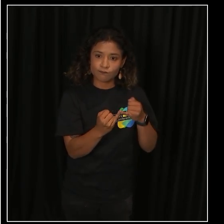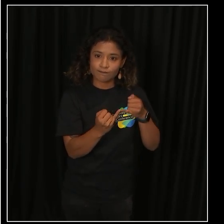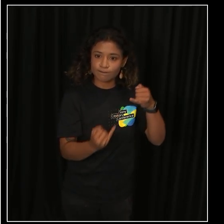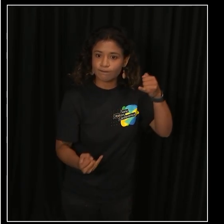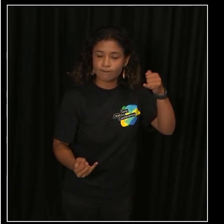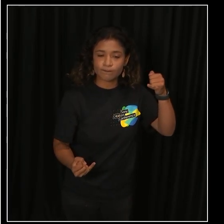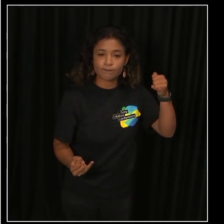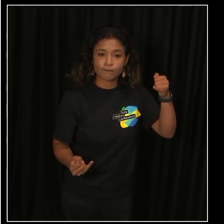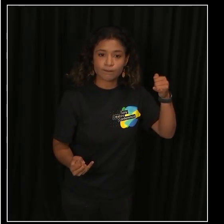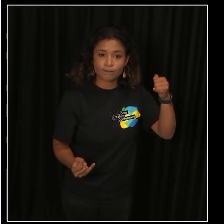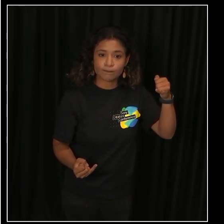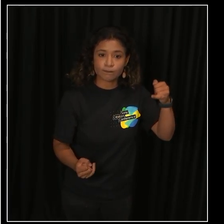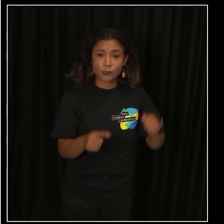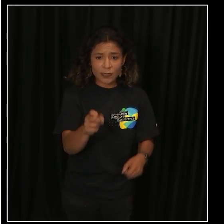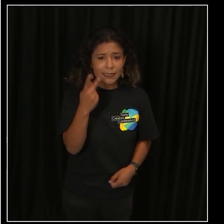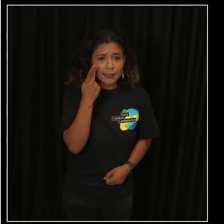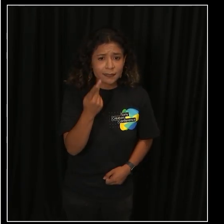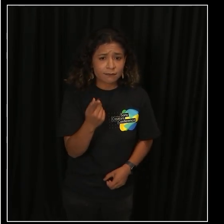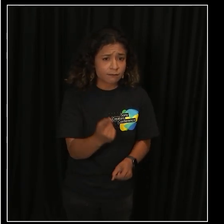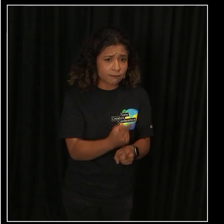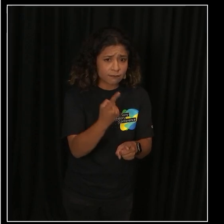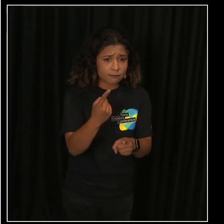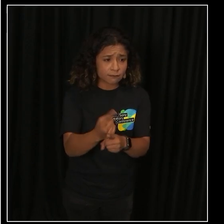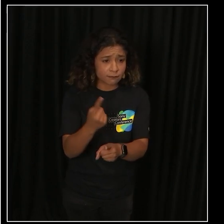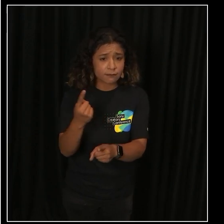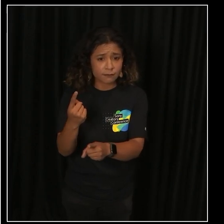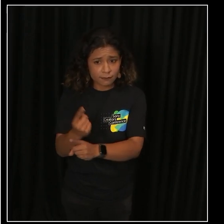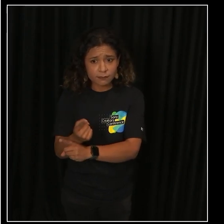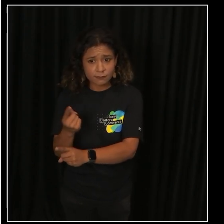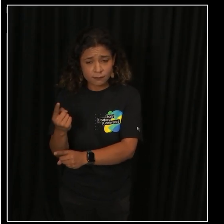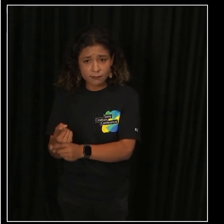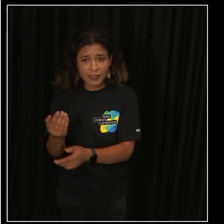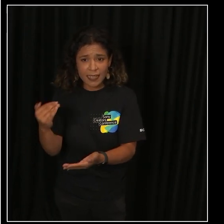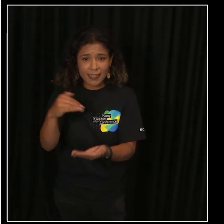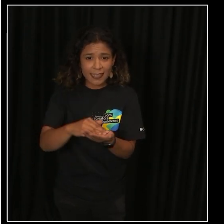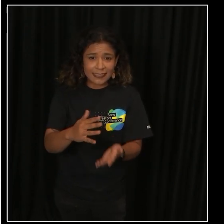As you can see, accuracy of the approximation is again not so good.